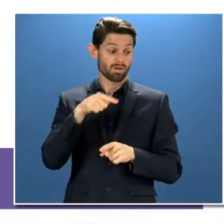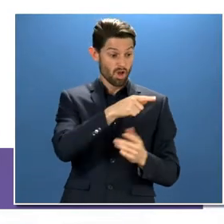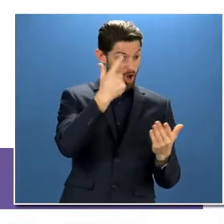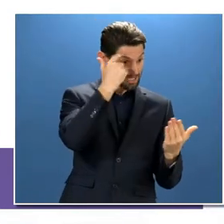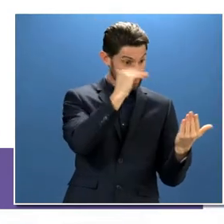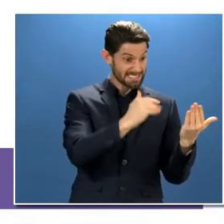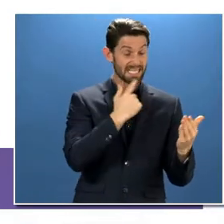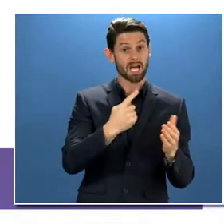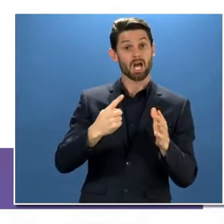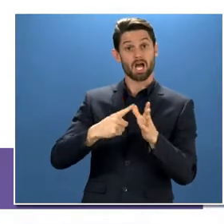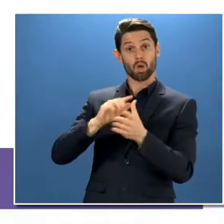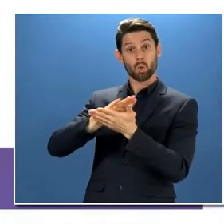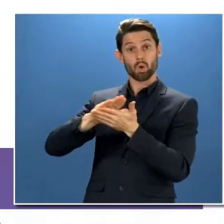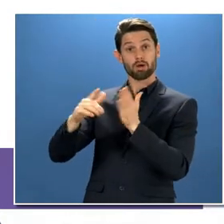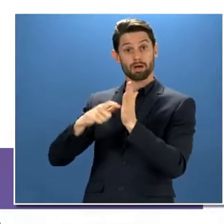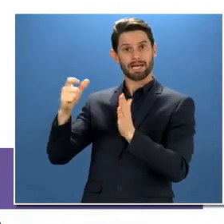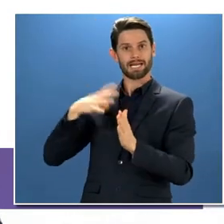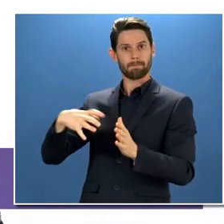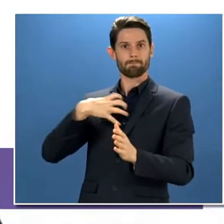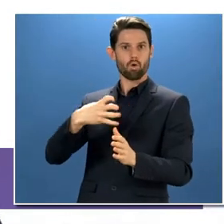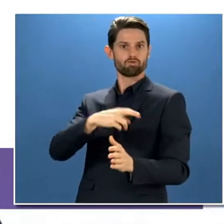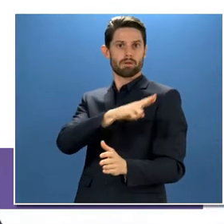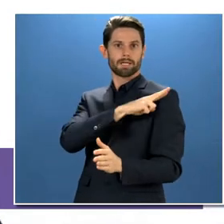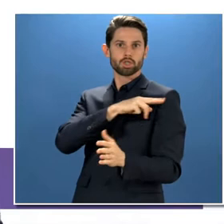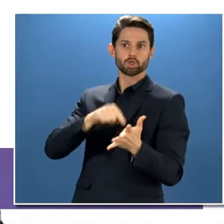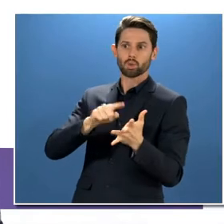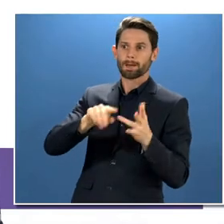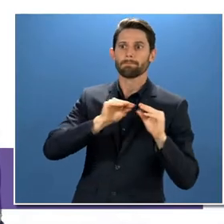So that particular report is incredibly, as I see it, is incredibly important